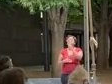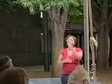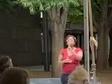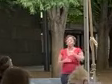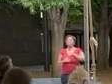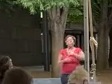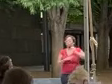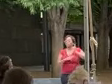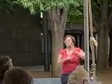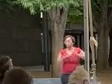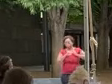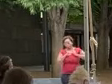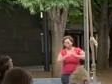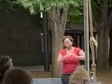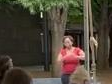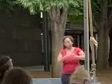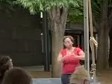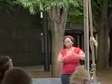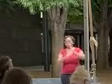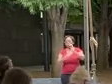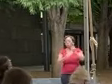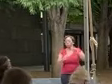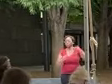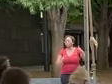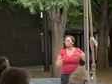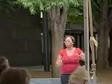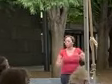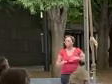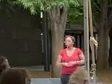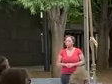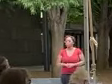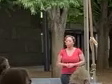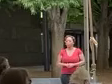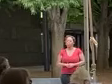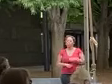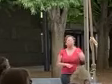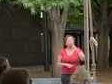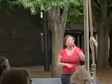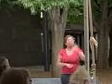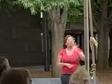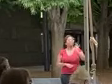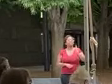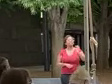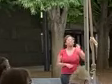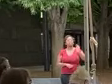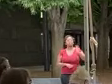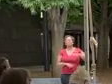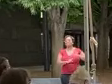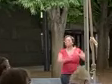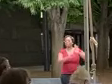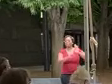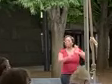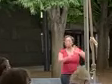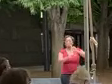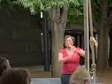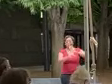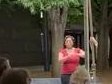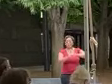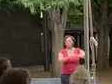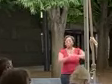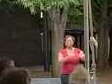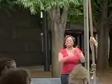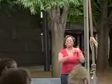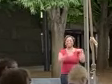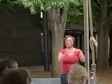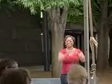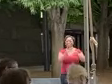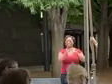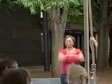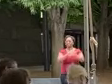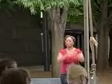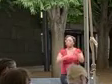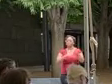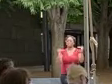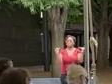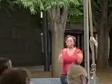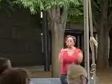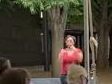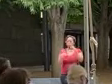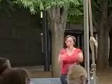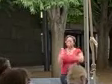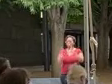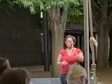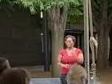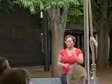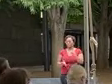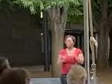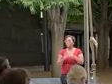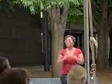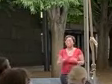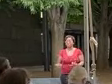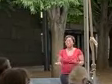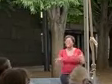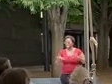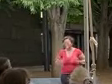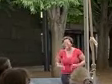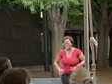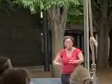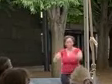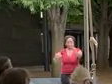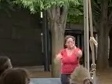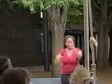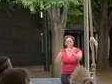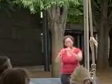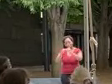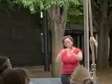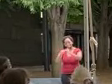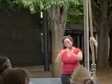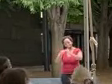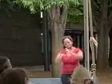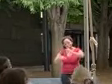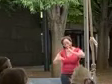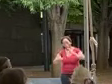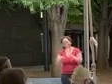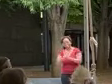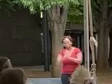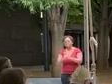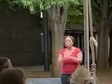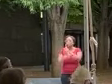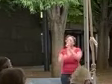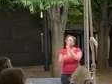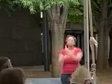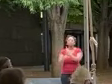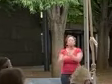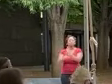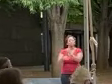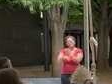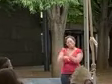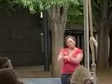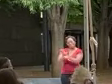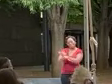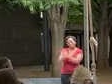To fulfill the promise of equal access for disabled we must remain dedicated to protecting and advancing the civil rights of people with disabilities.